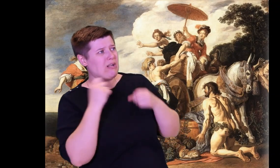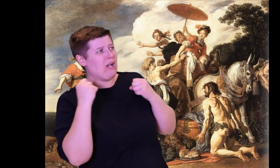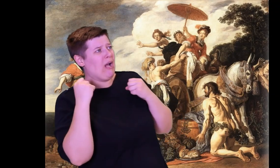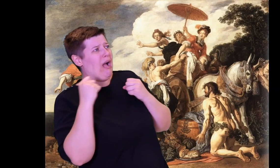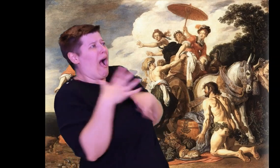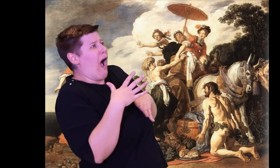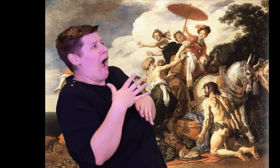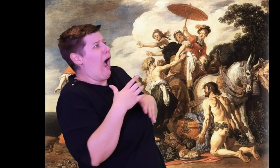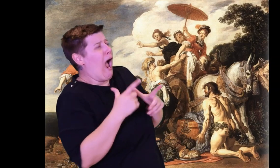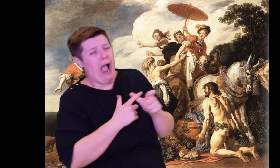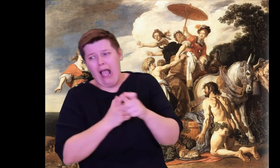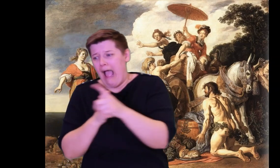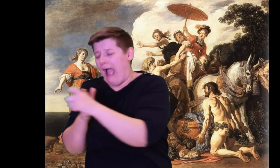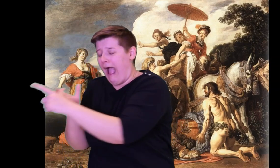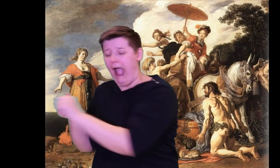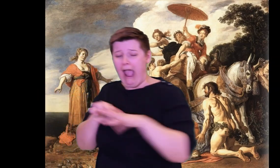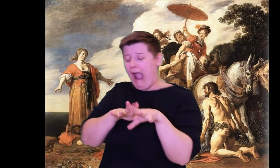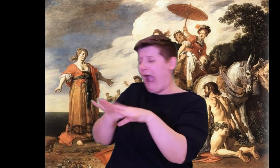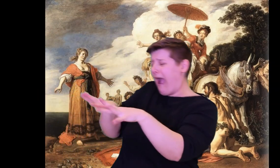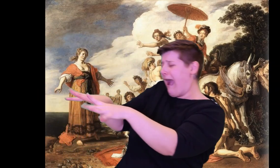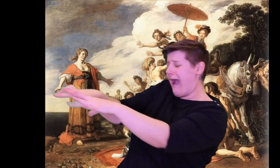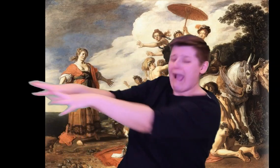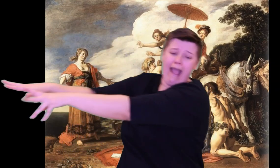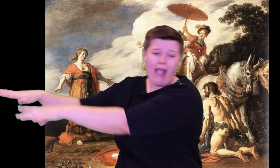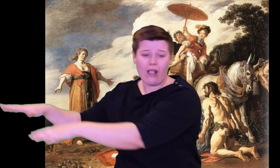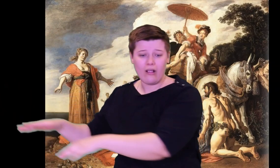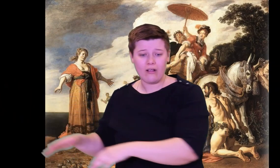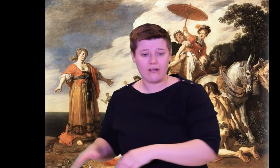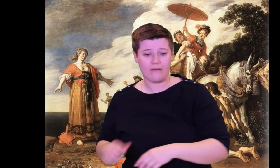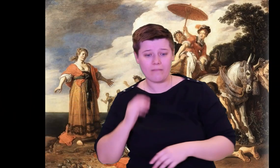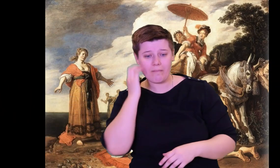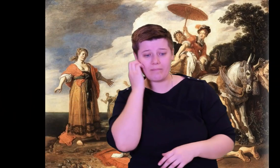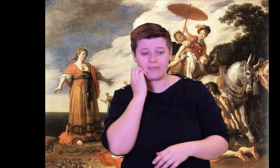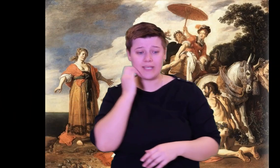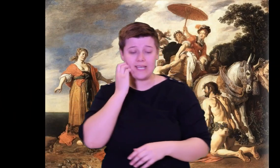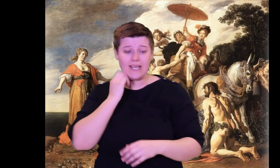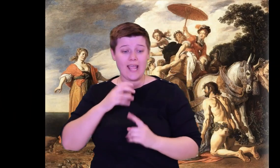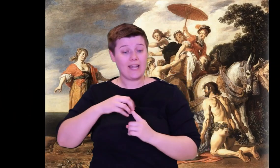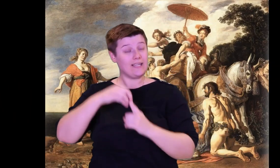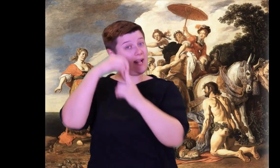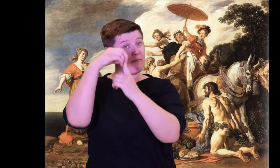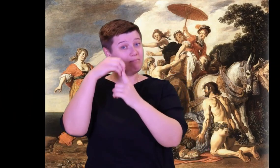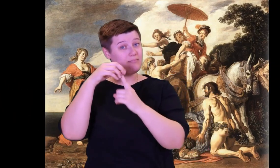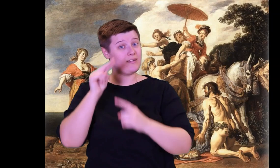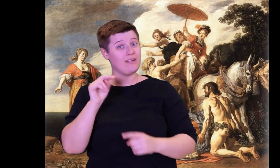He wondered, should he touch her knees, or keep some distance and use charming words, to beg